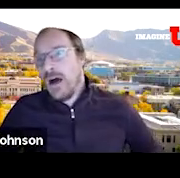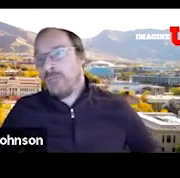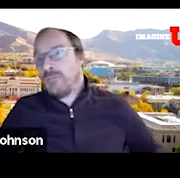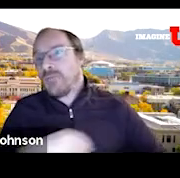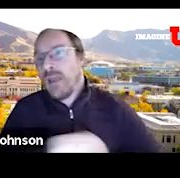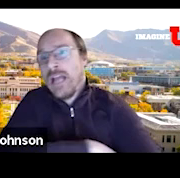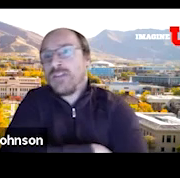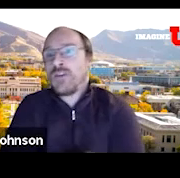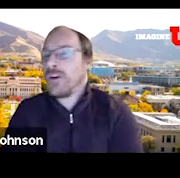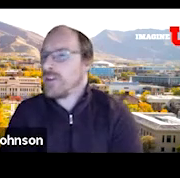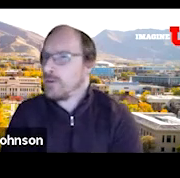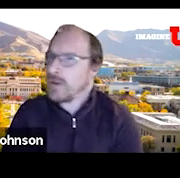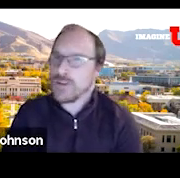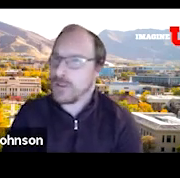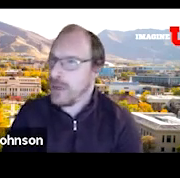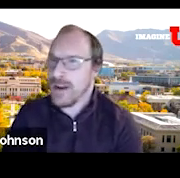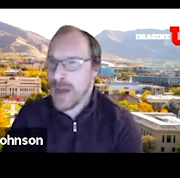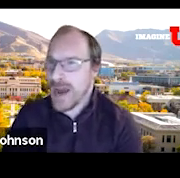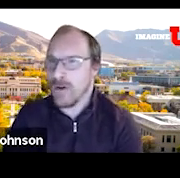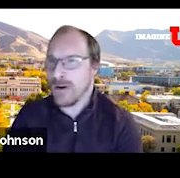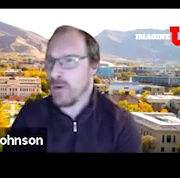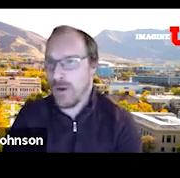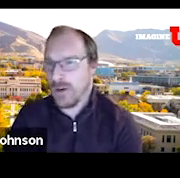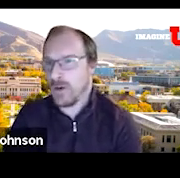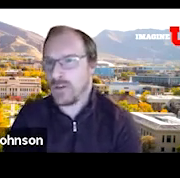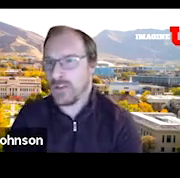There's a lot of power in what we do as